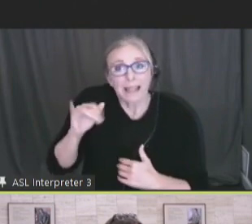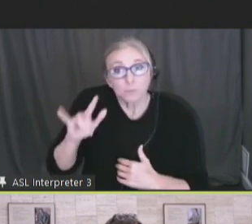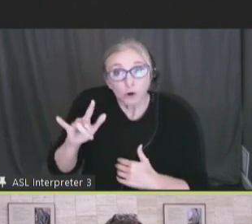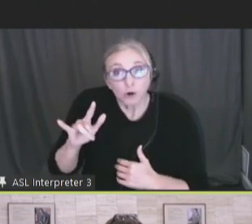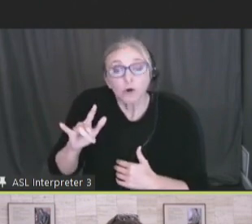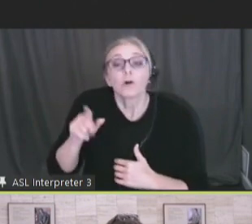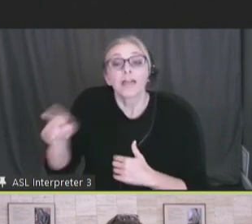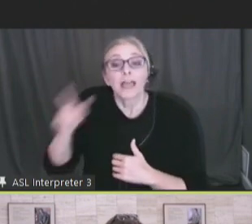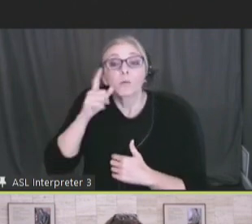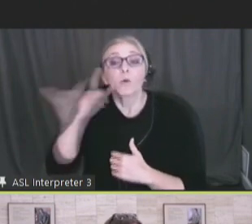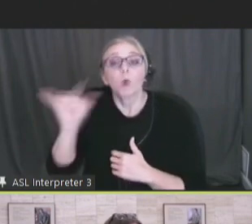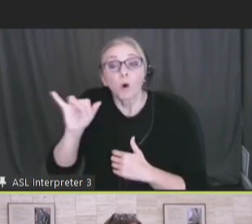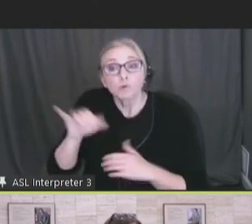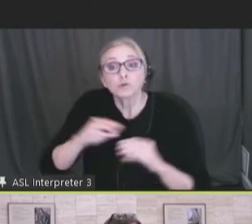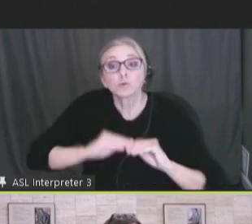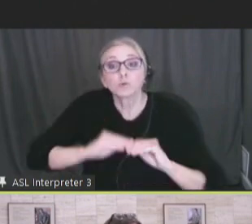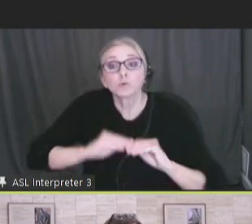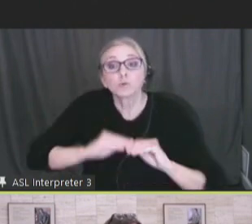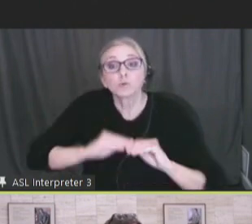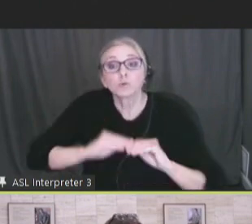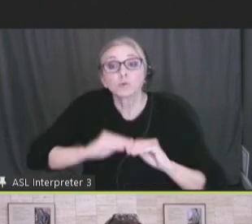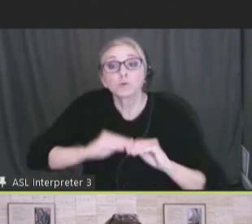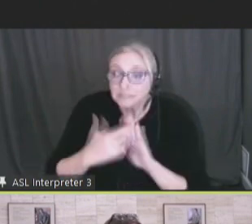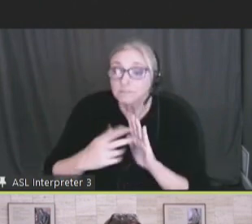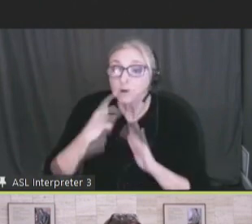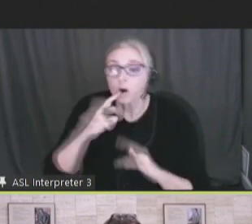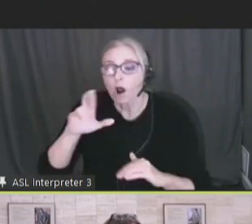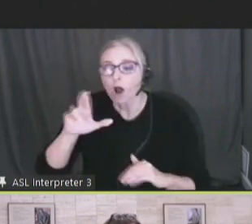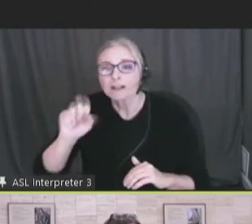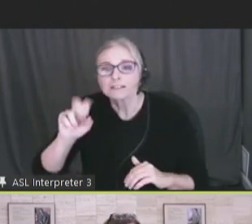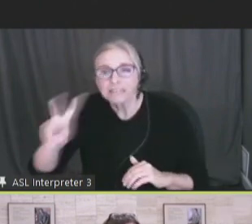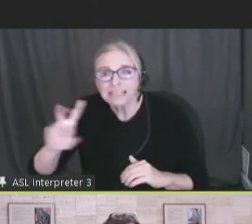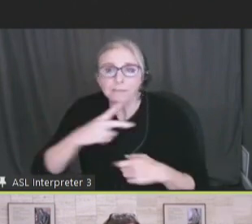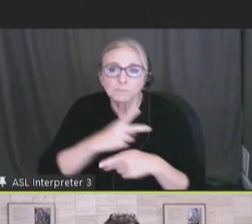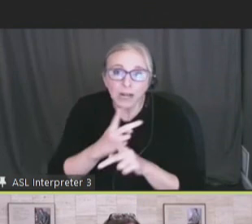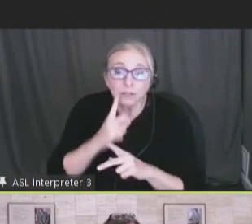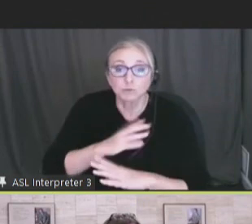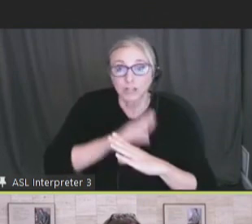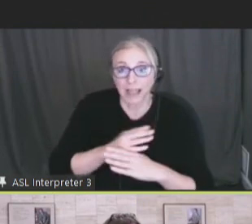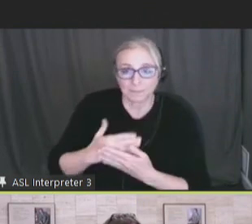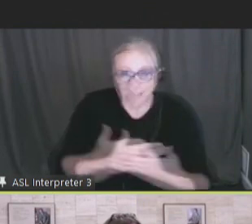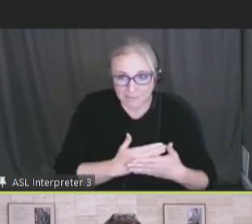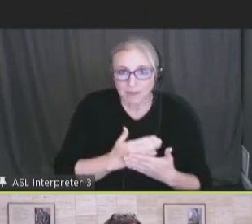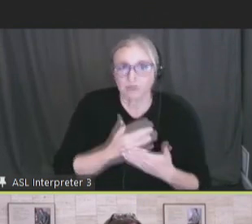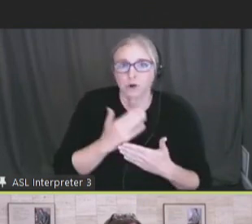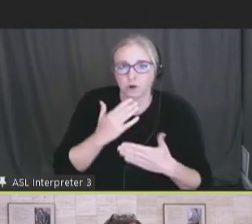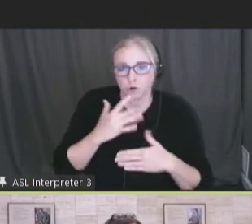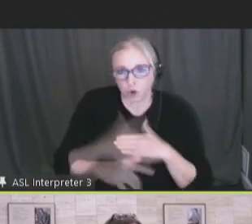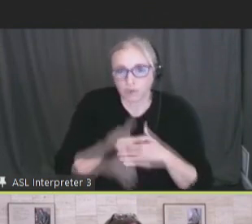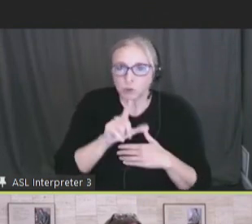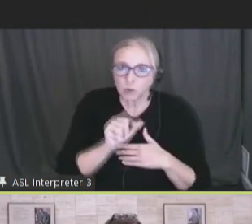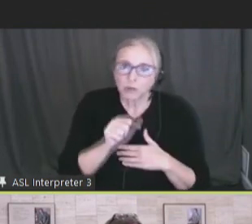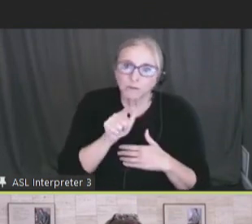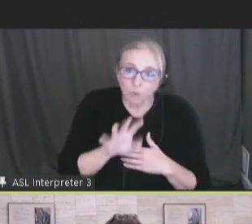will also be releasing guidance on RSV products to protect infants in early 2024. We did have our